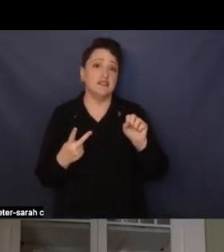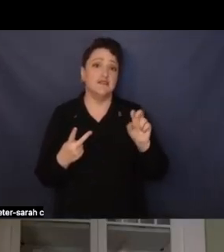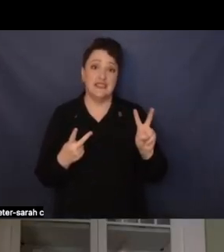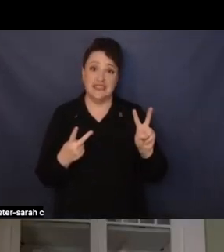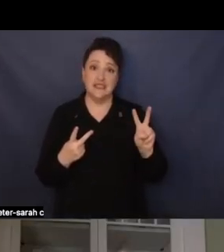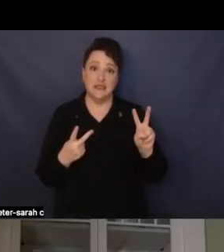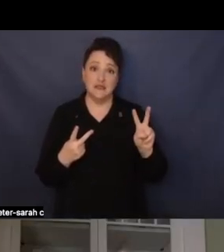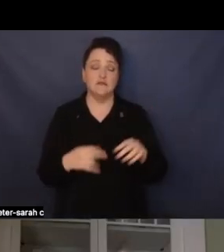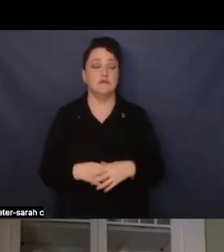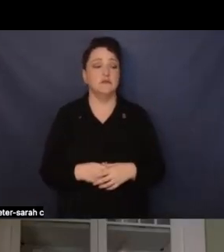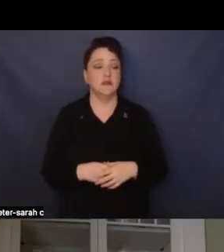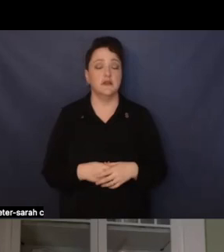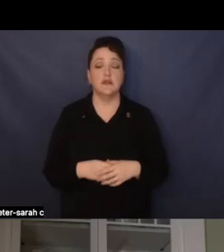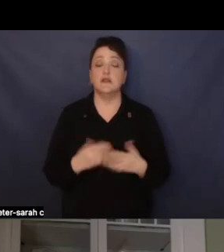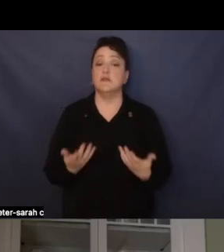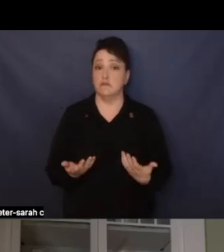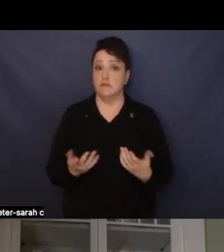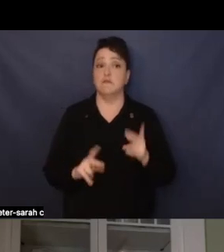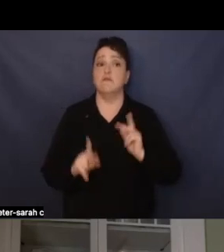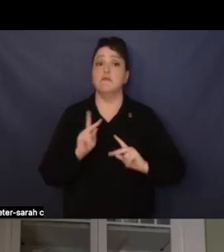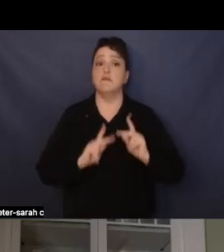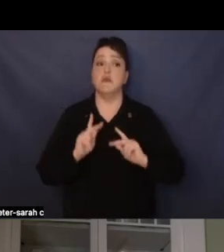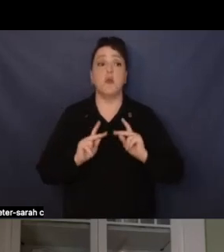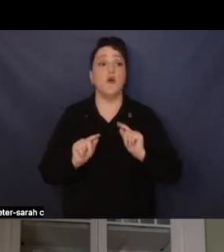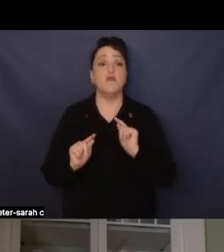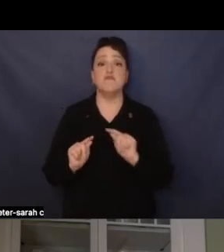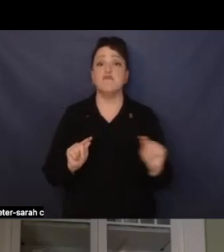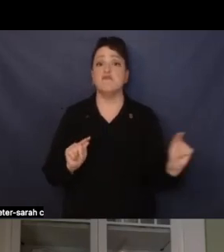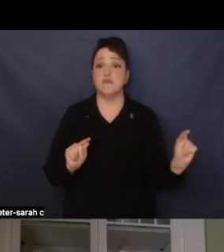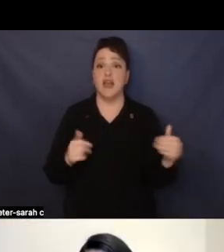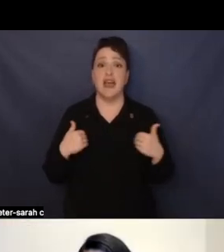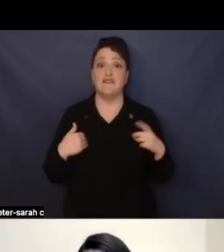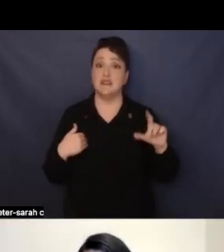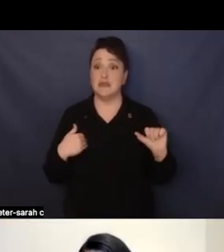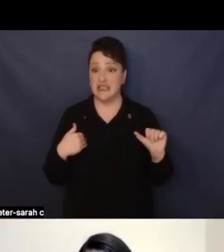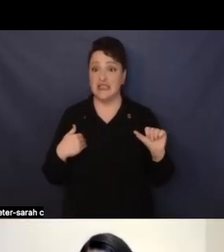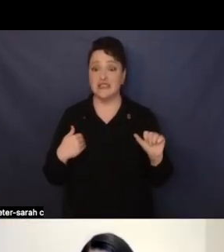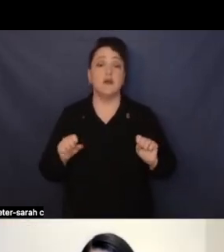these illnesses or take longer to get better. So the Pacific ADA center is recognizing that